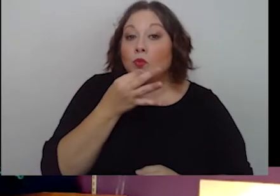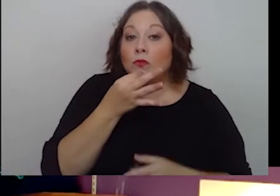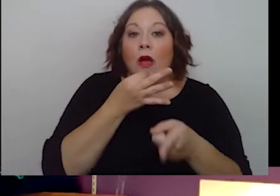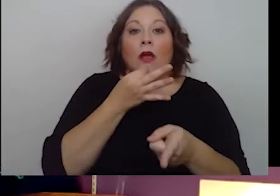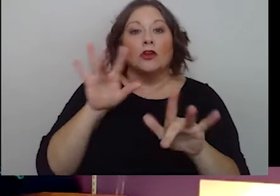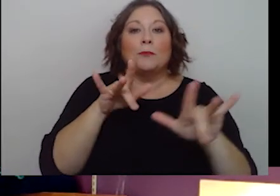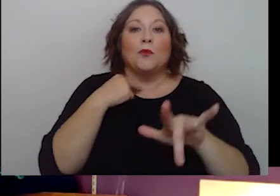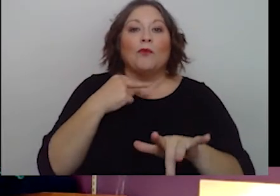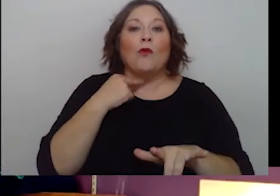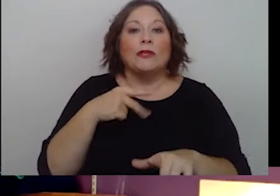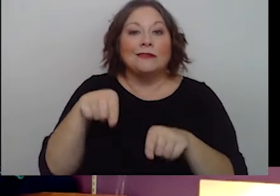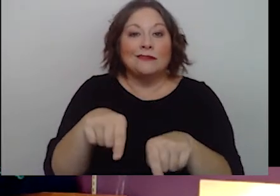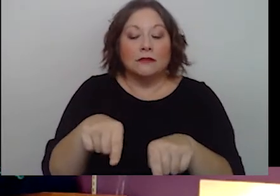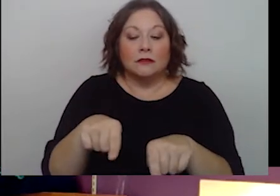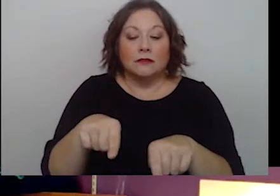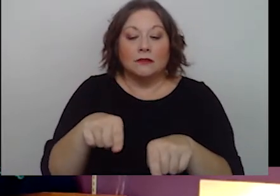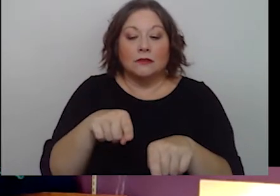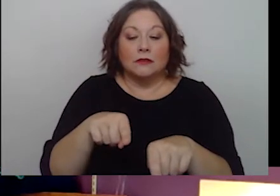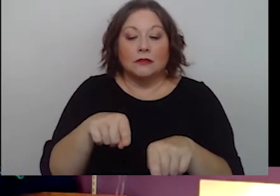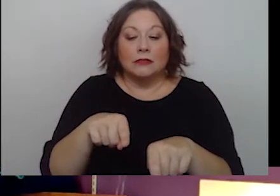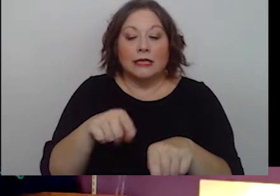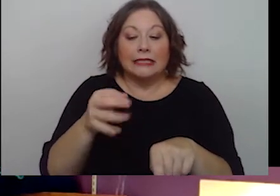(computer talking)